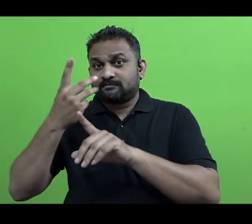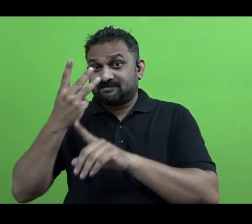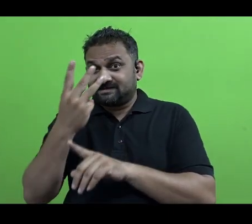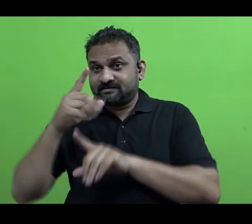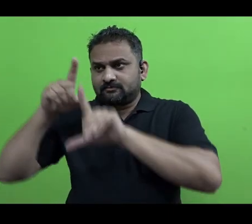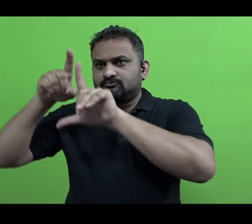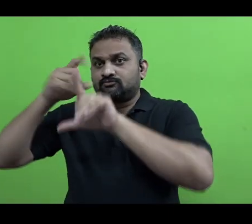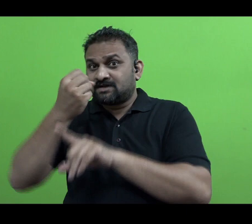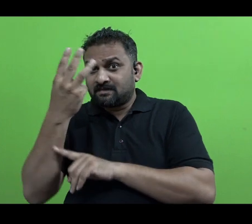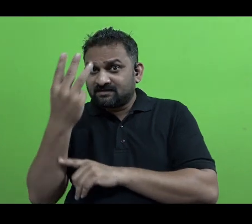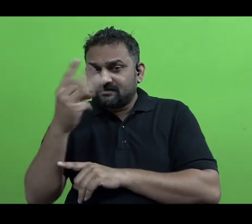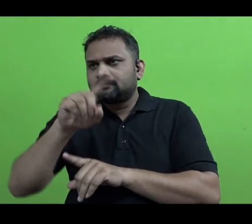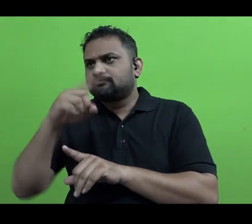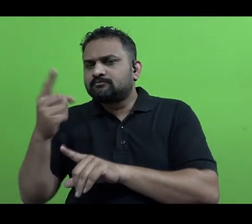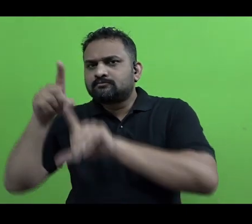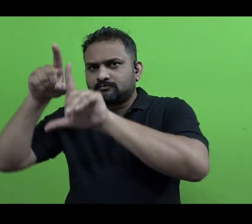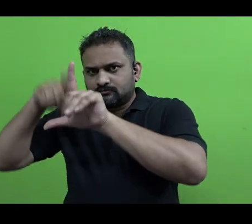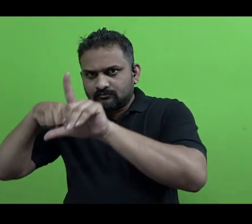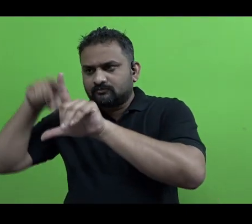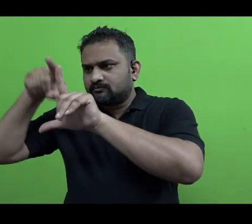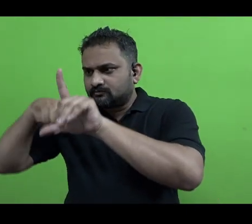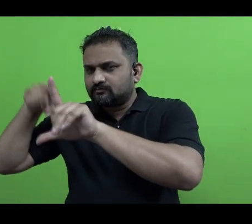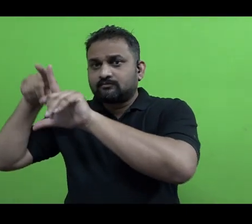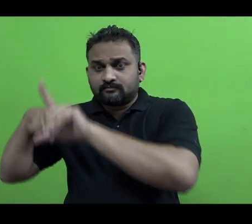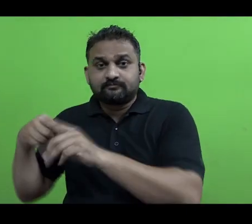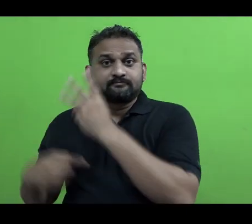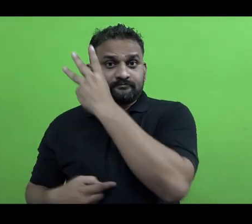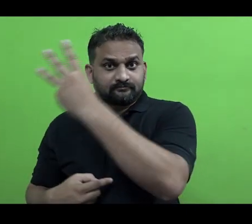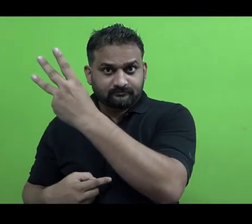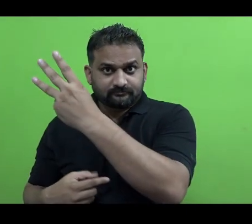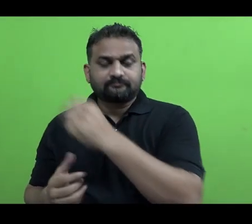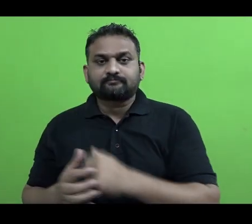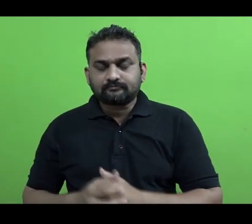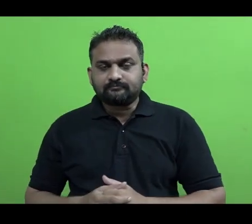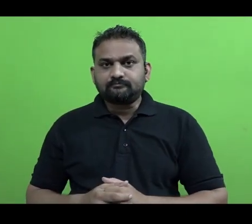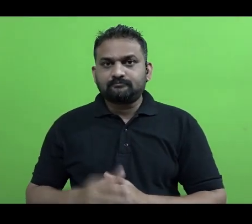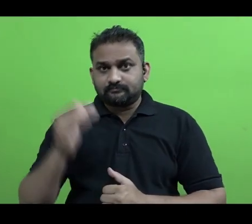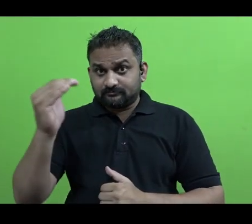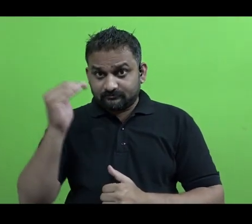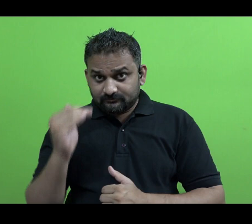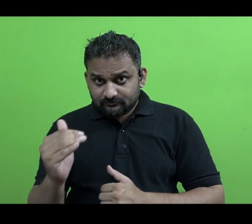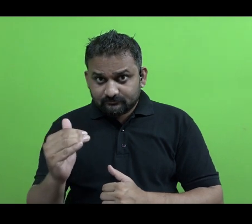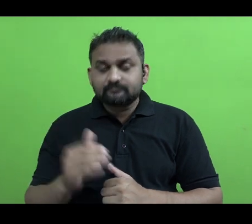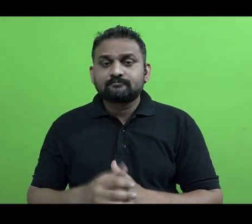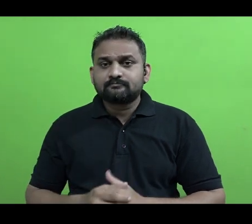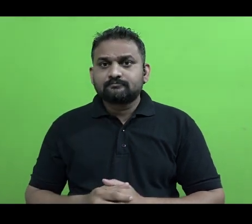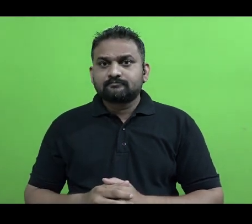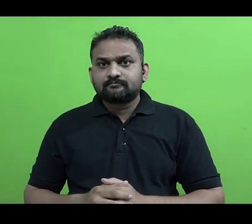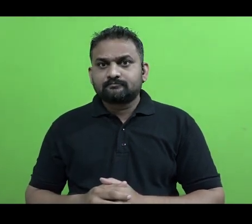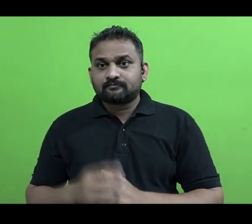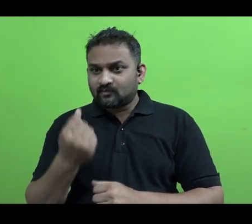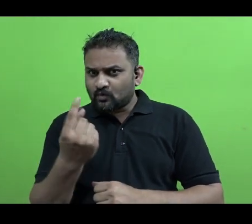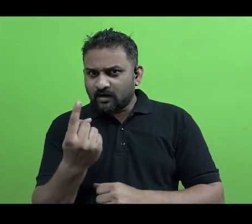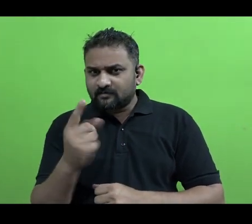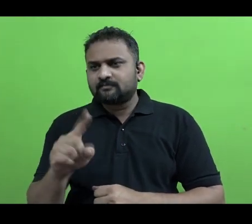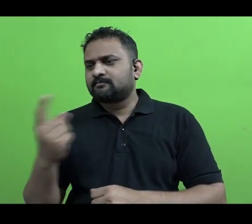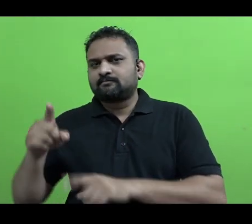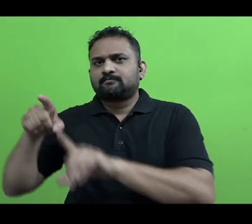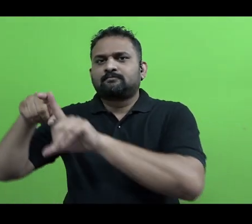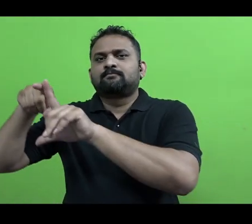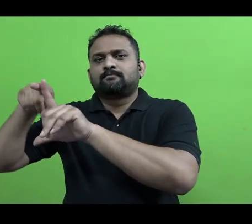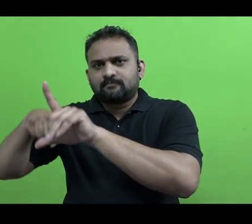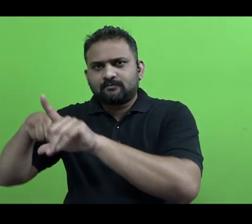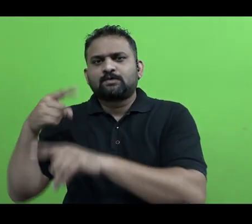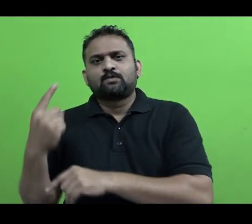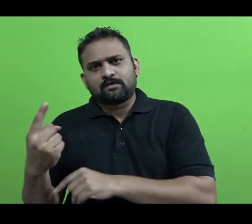Draw three lines for the number three: one two three and draw one line for the number one: